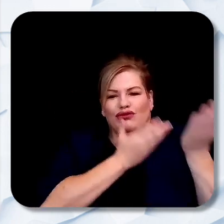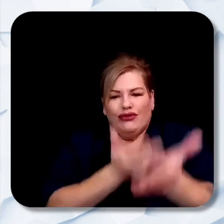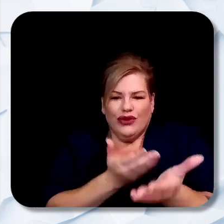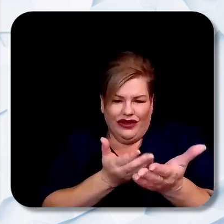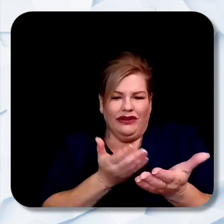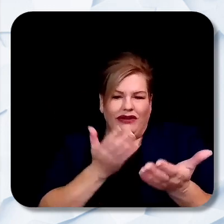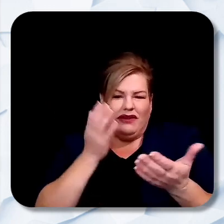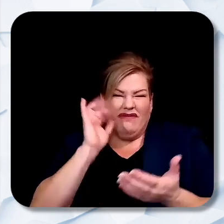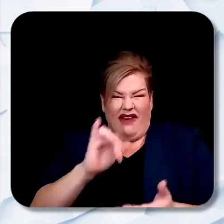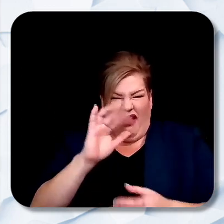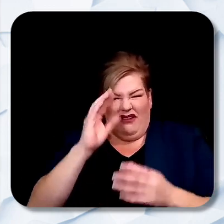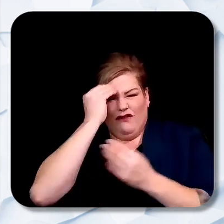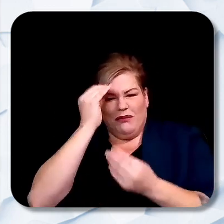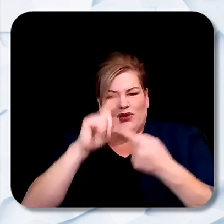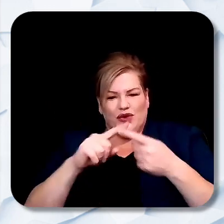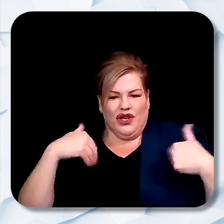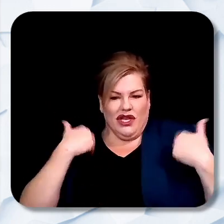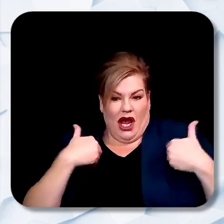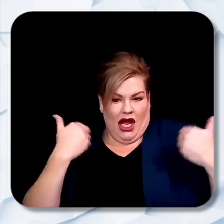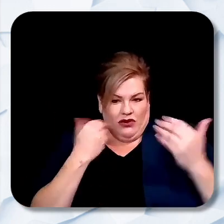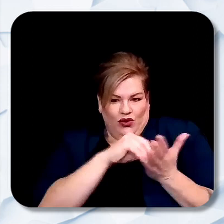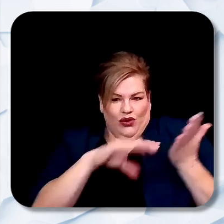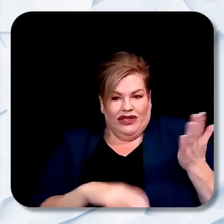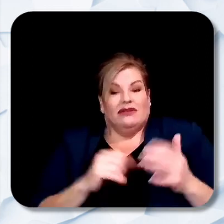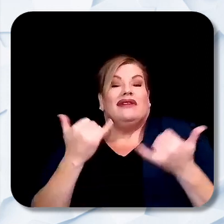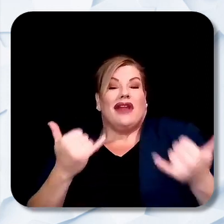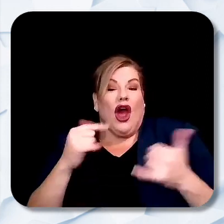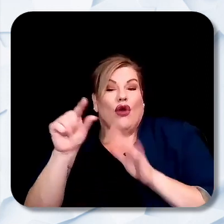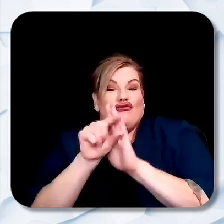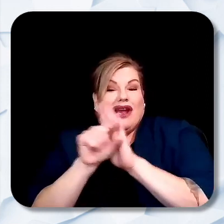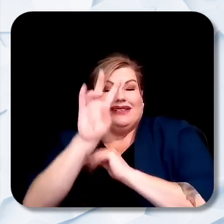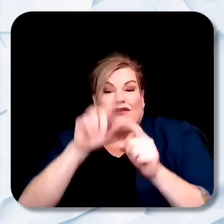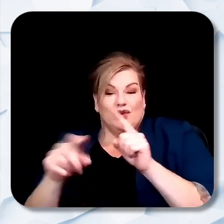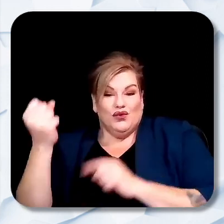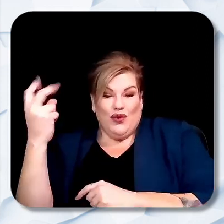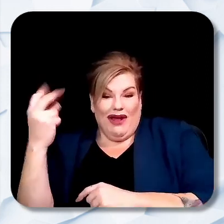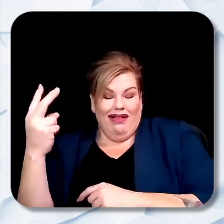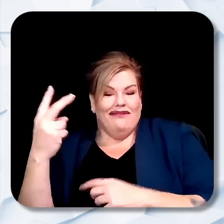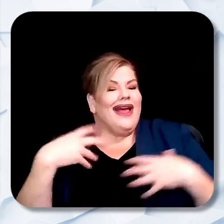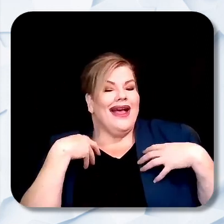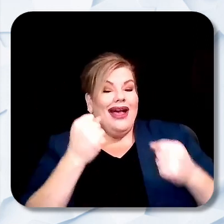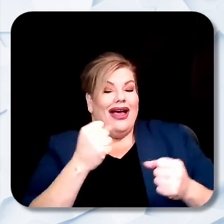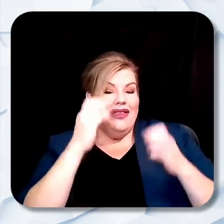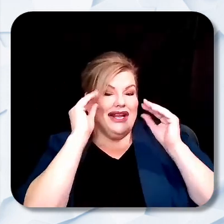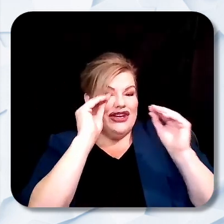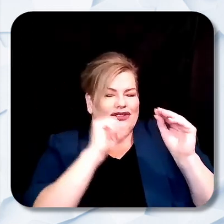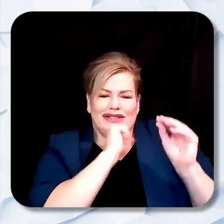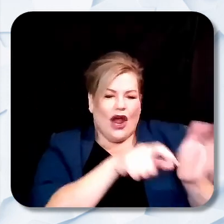We also have the same resource for middle and high school, and although health education is not required in middle or high school,